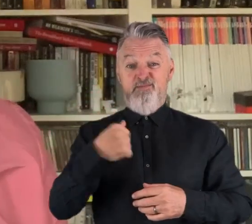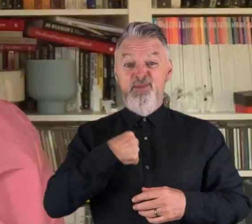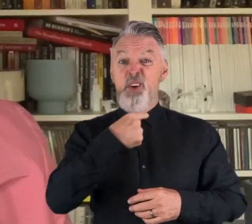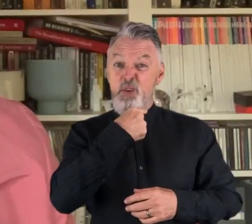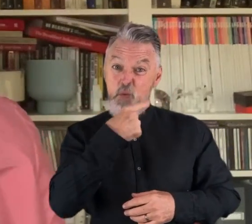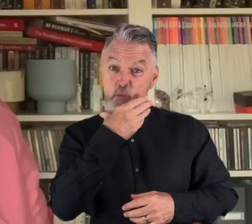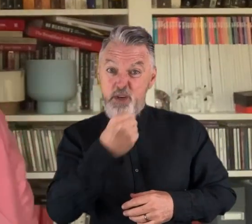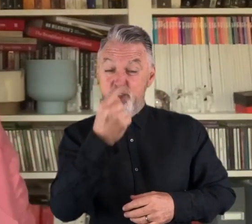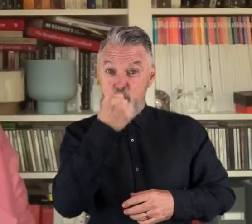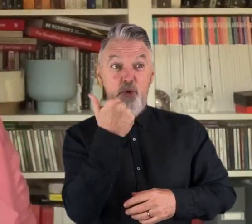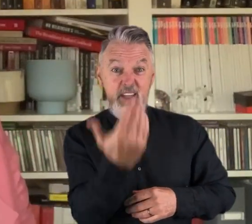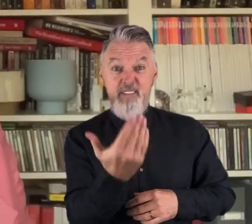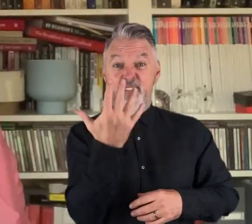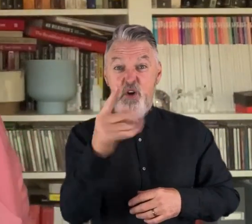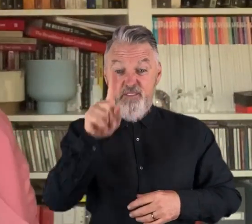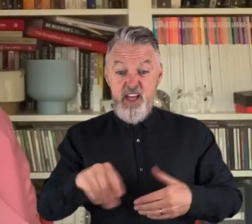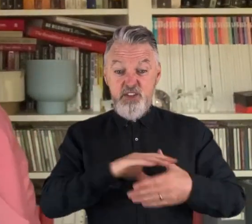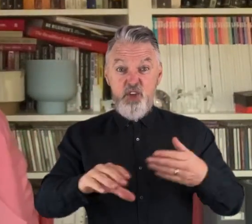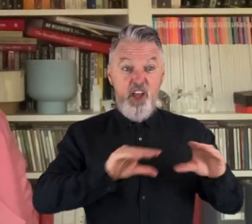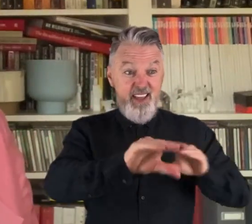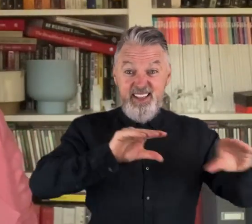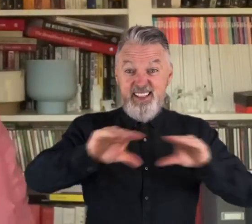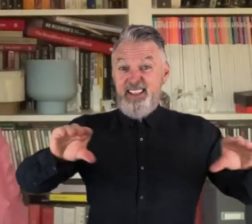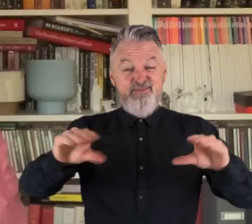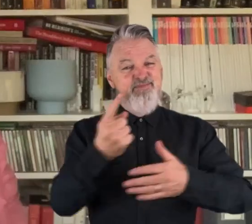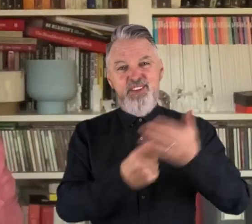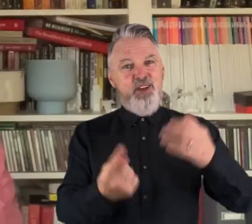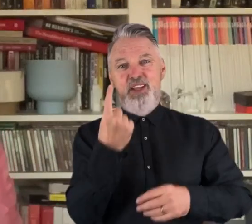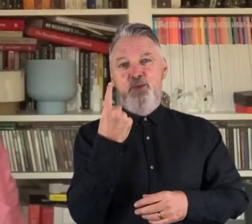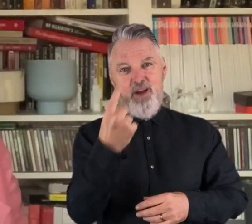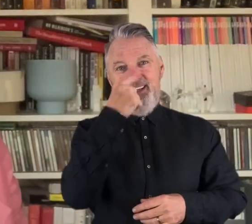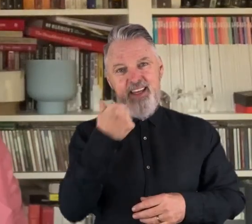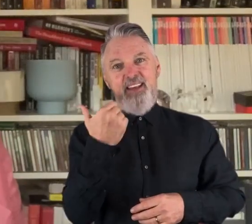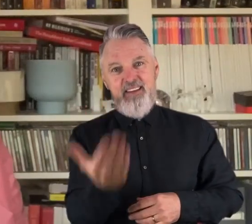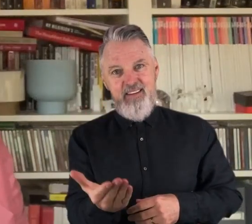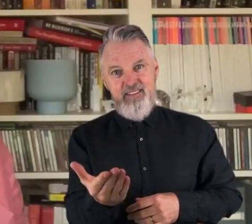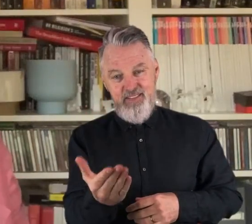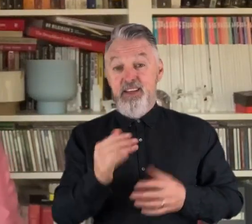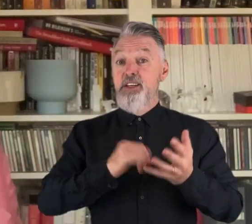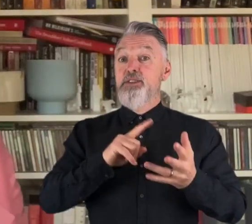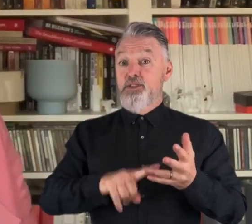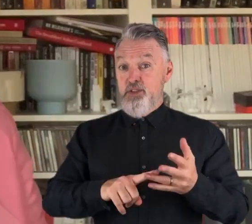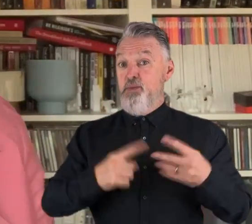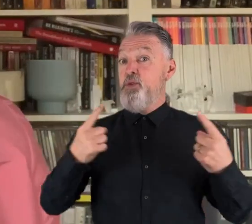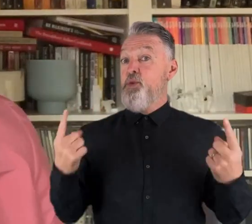cash prize to each of you, and that there's only one winner today that we can do this for, so without further ado, I would like to announce